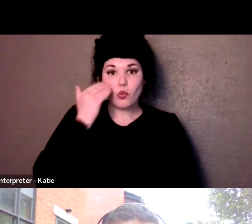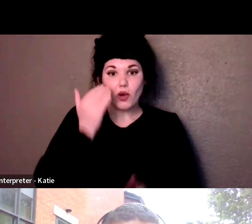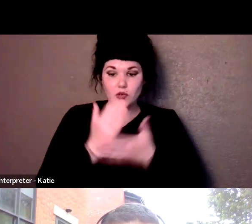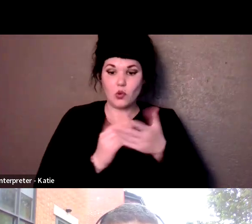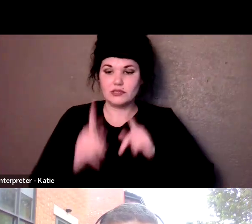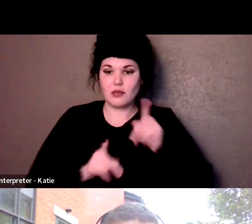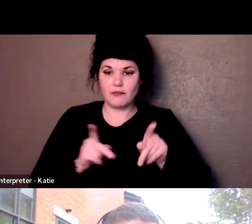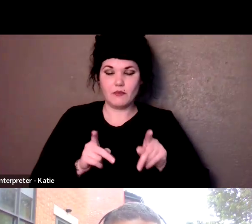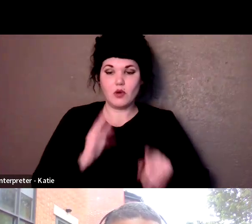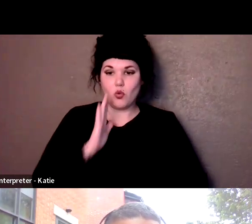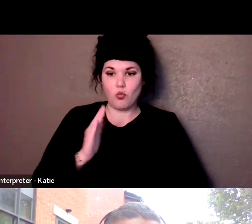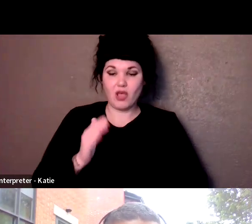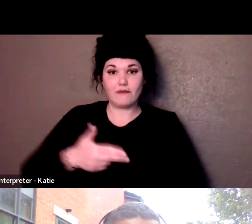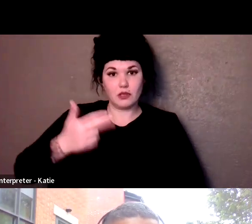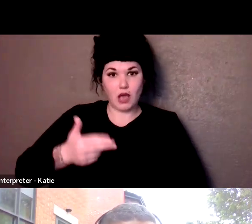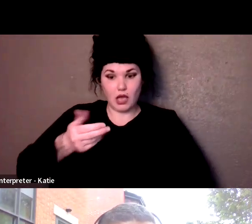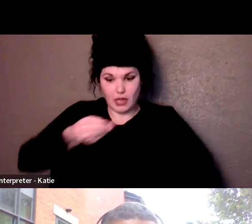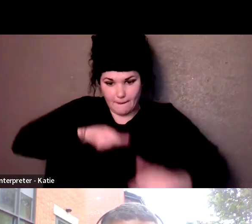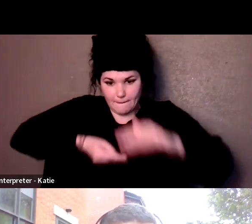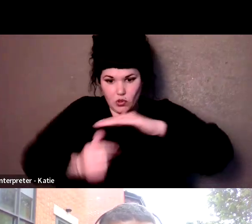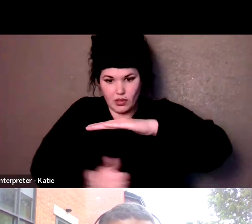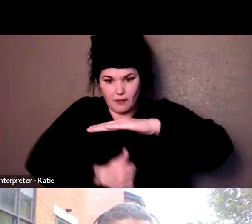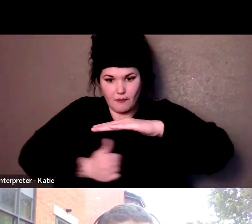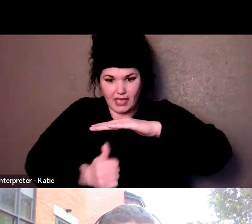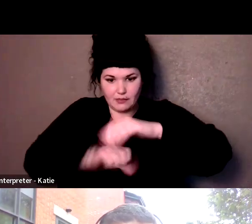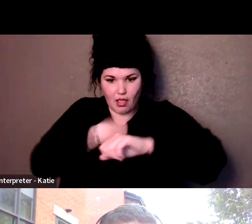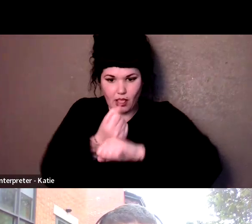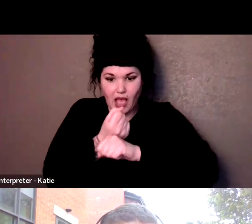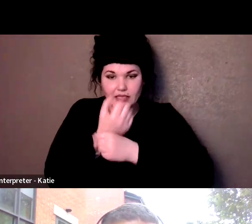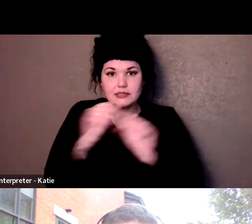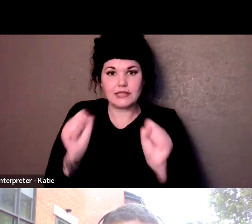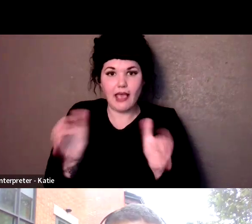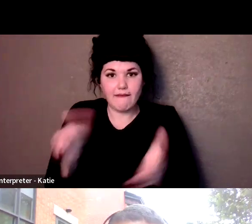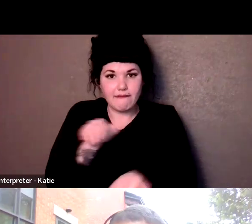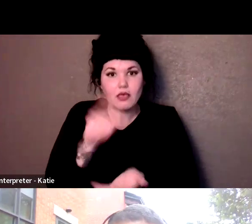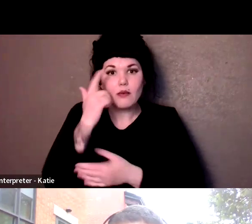and put it in a safe, so that there are multiple steps and multiple decision points to get there,